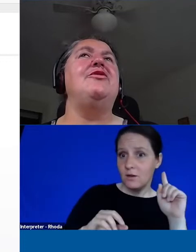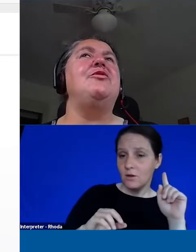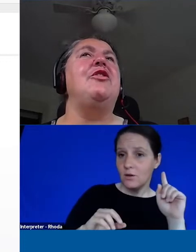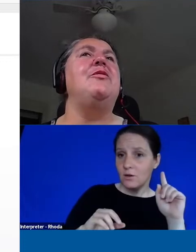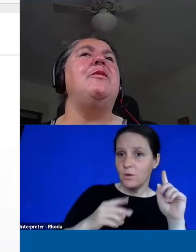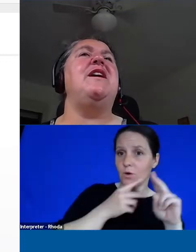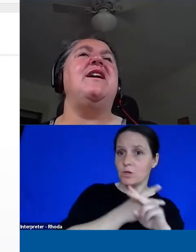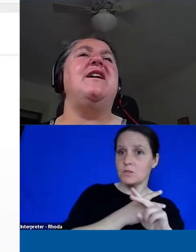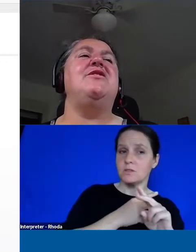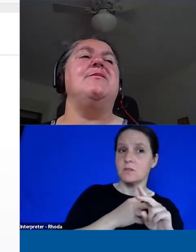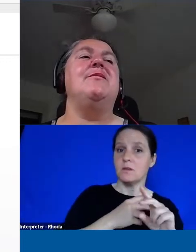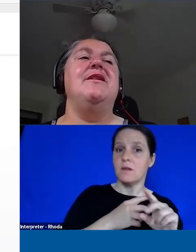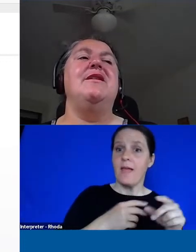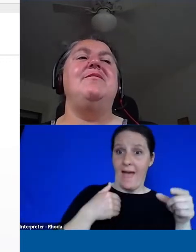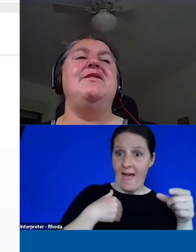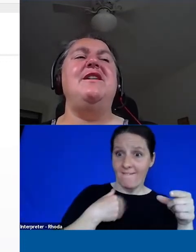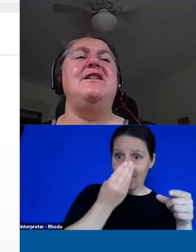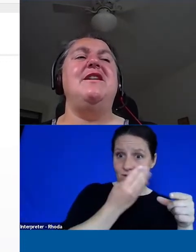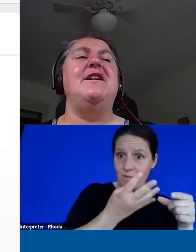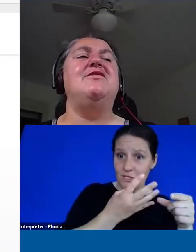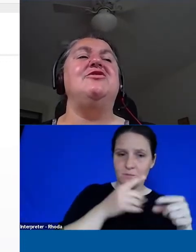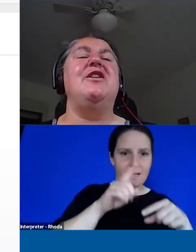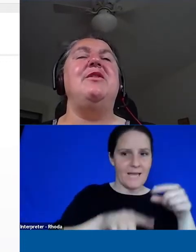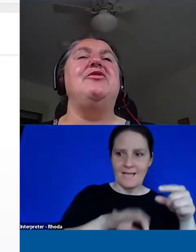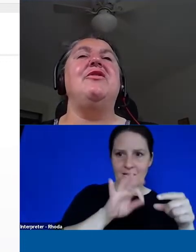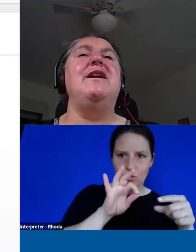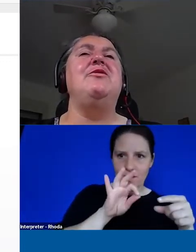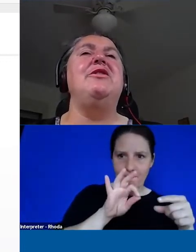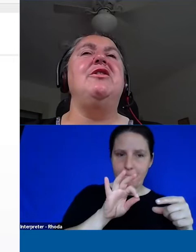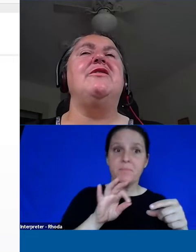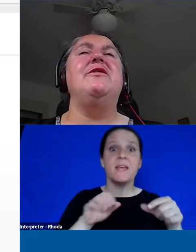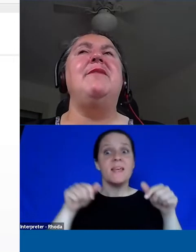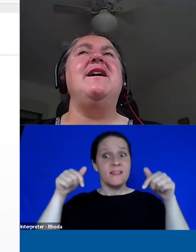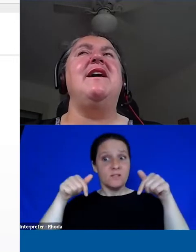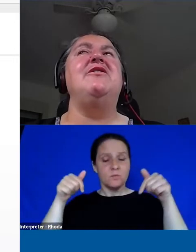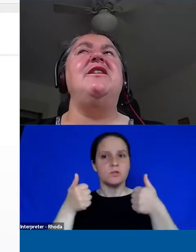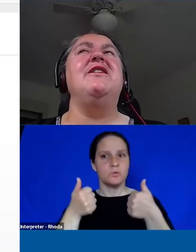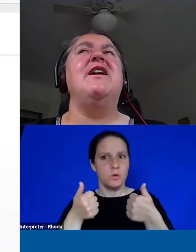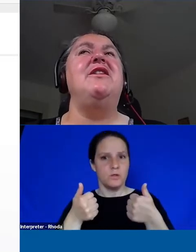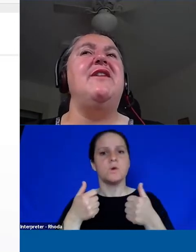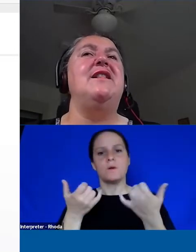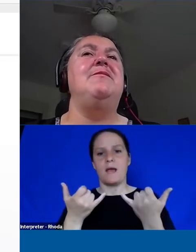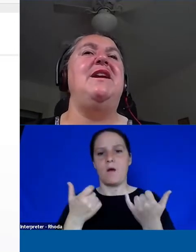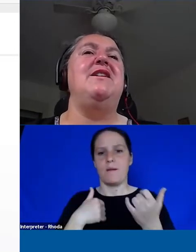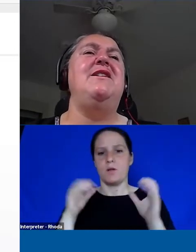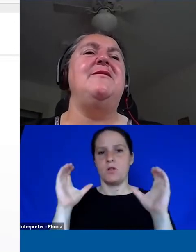there's results, but we can't get to them, but they did an excellent job here. So I am going to look for my county, the county of Alameda.